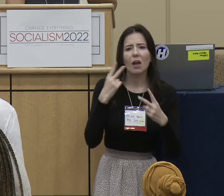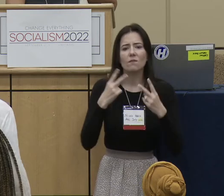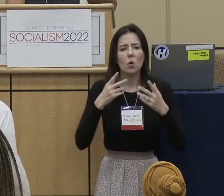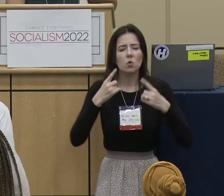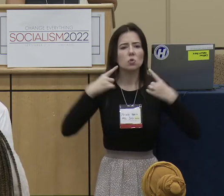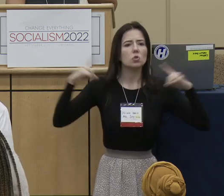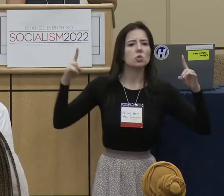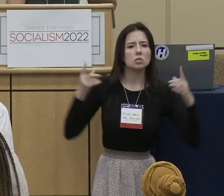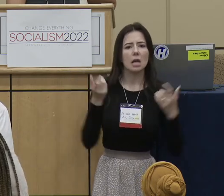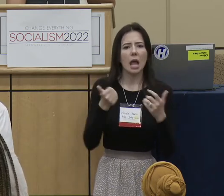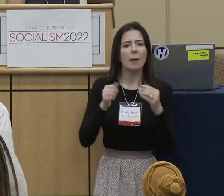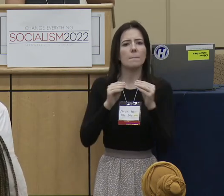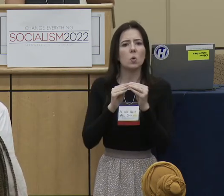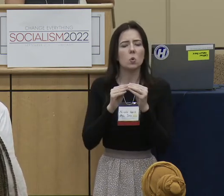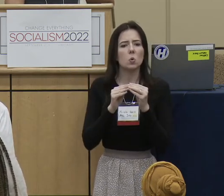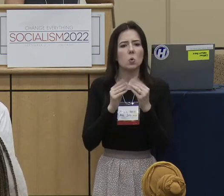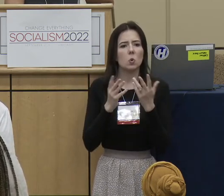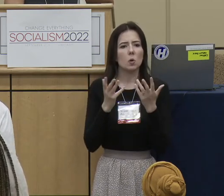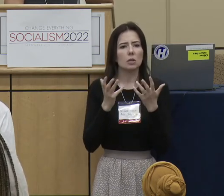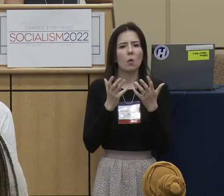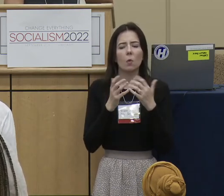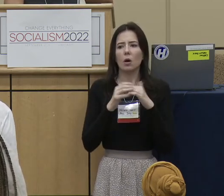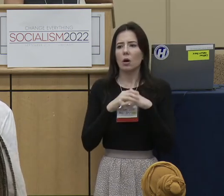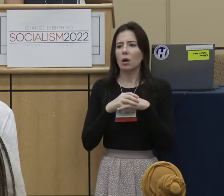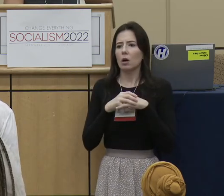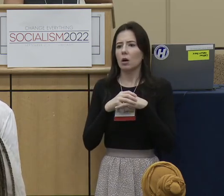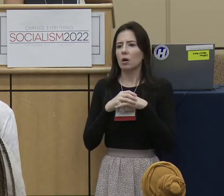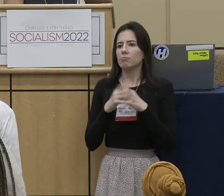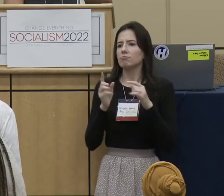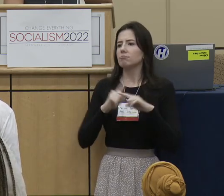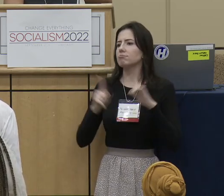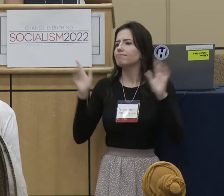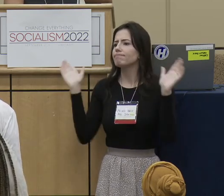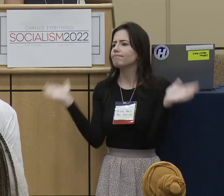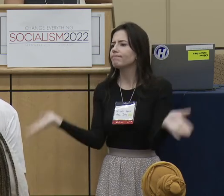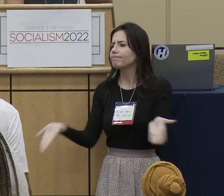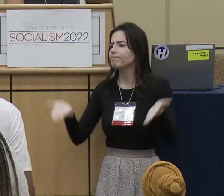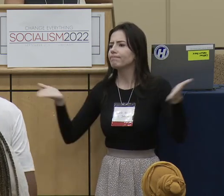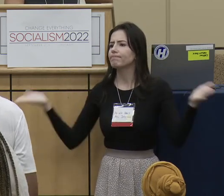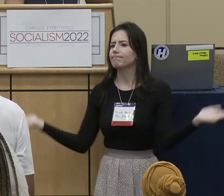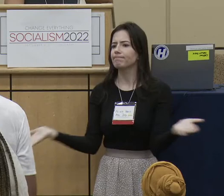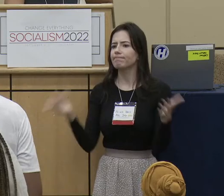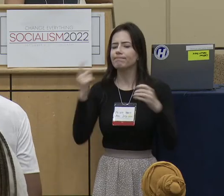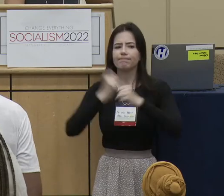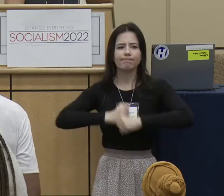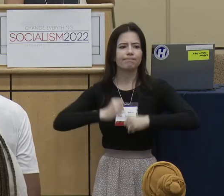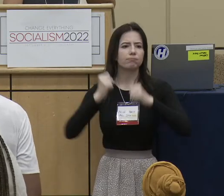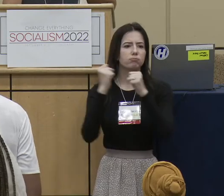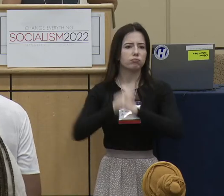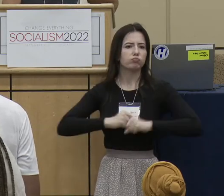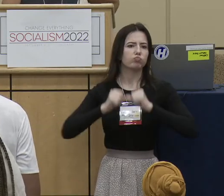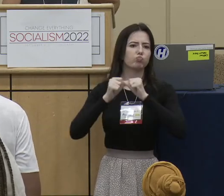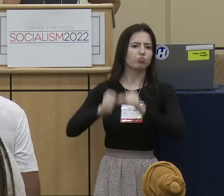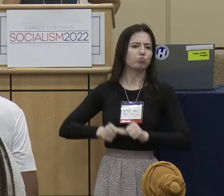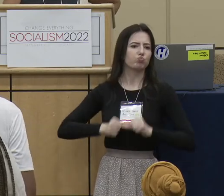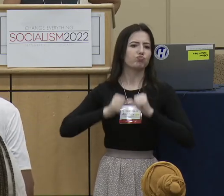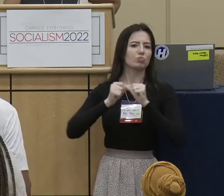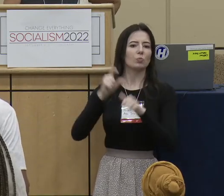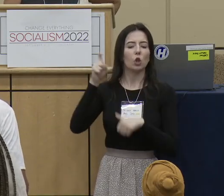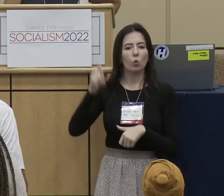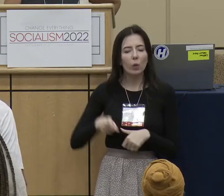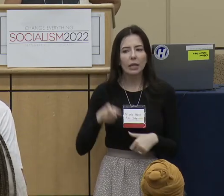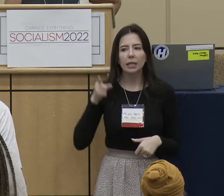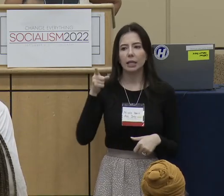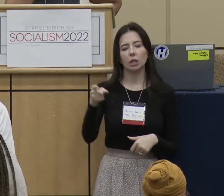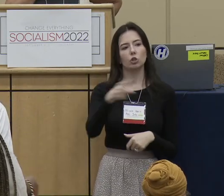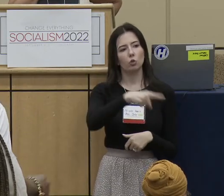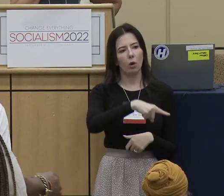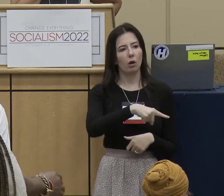be , can't be as vocal as I was anymore. But I encourage you to